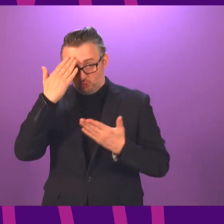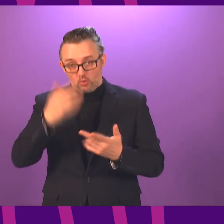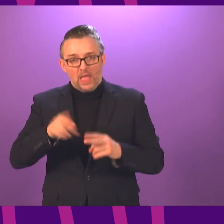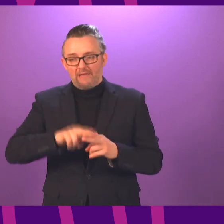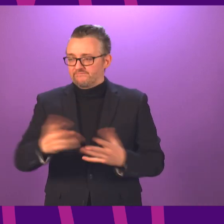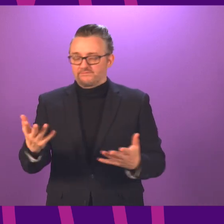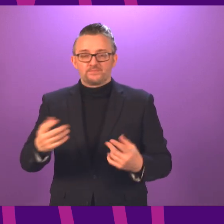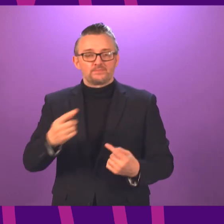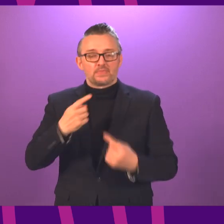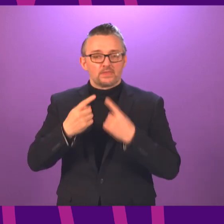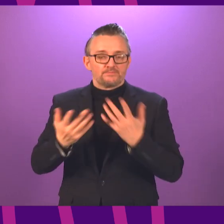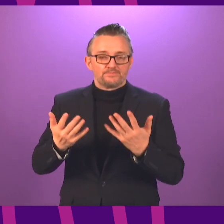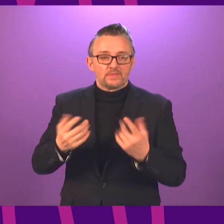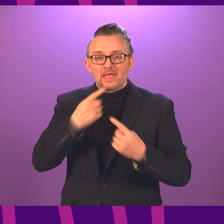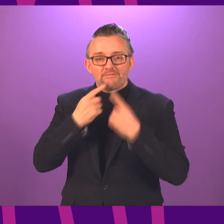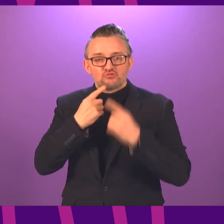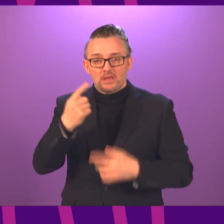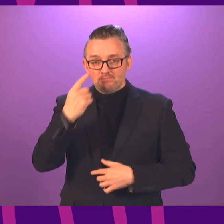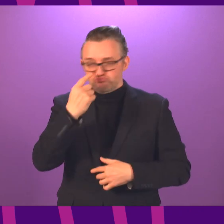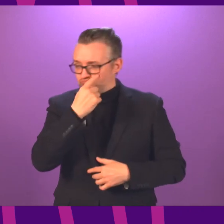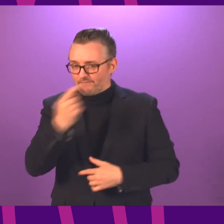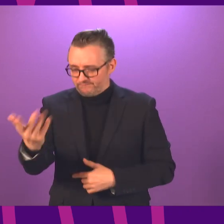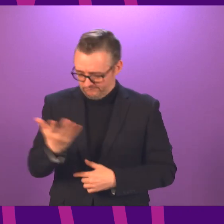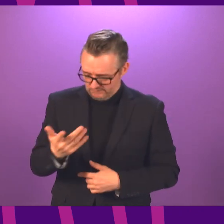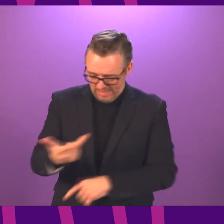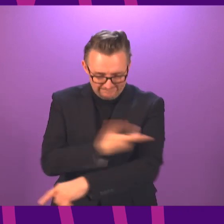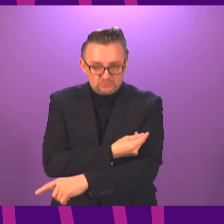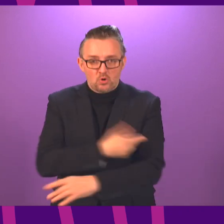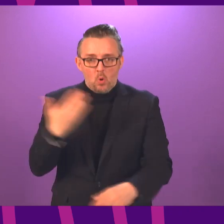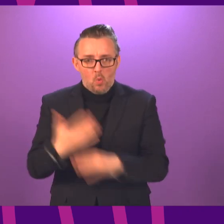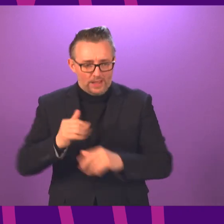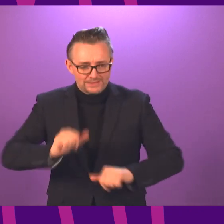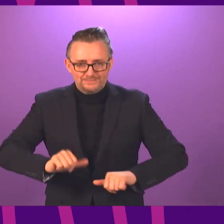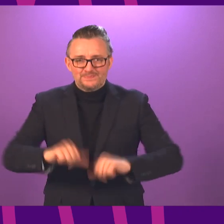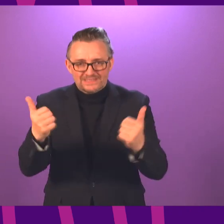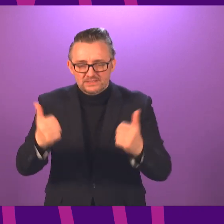get evidence that vaccinations are having a greater effect or that we are seeing bigger